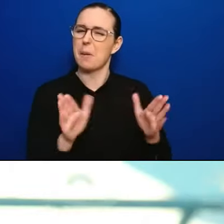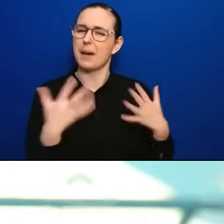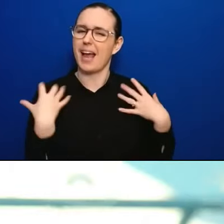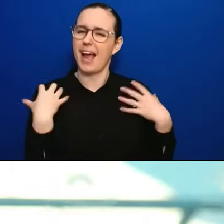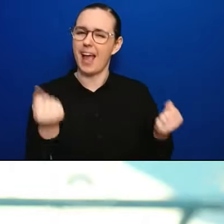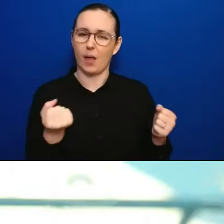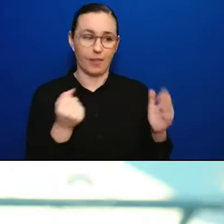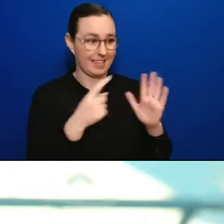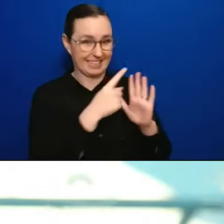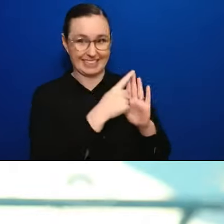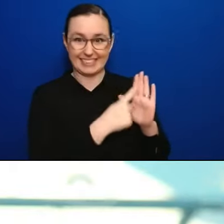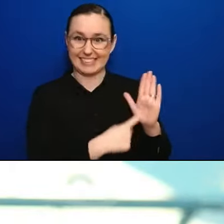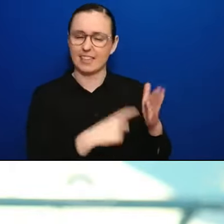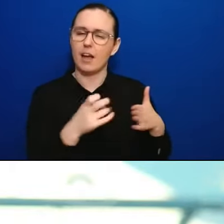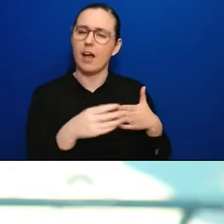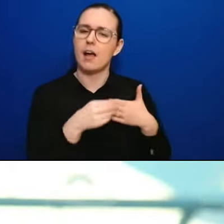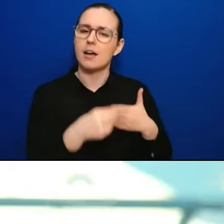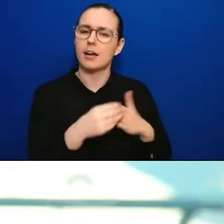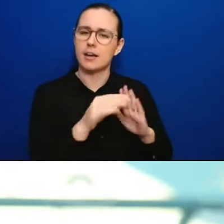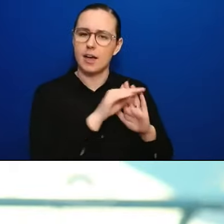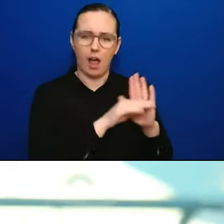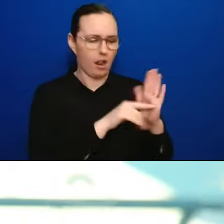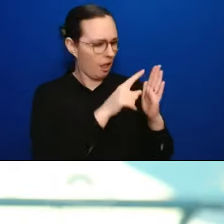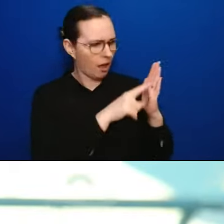the BC CDC website and these